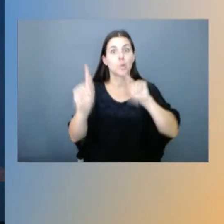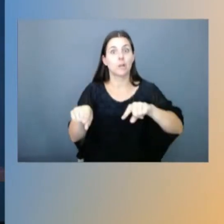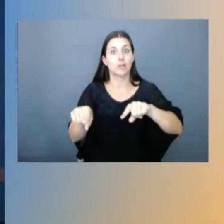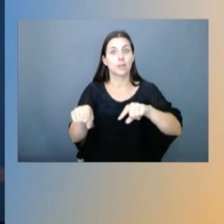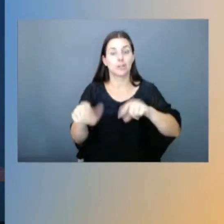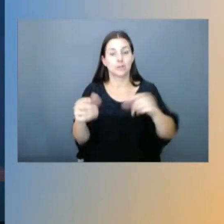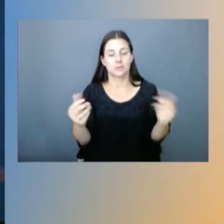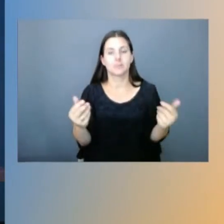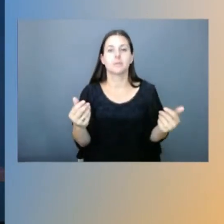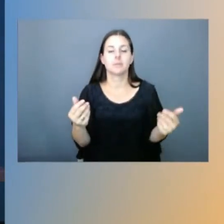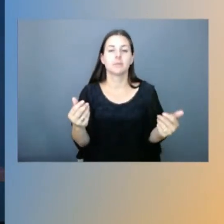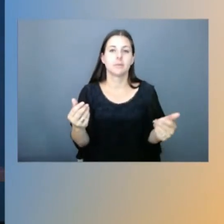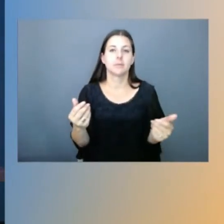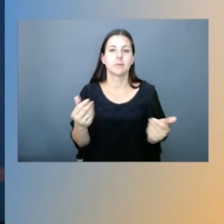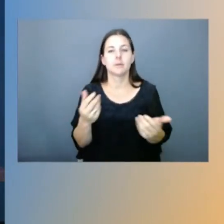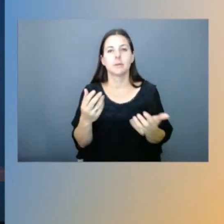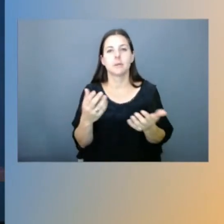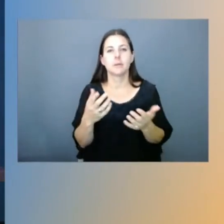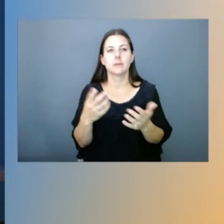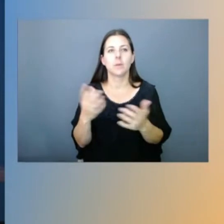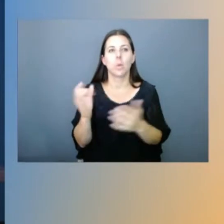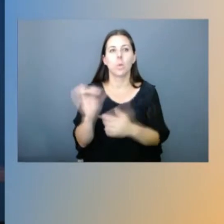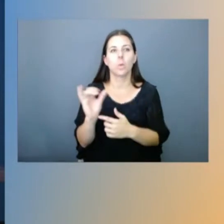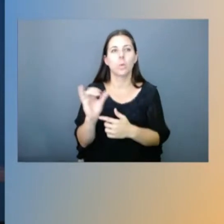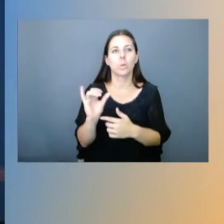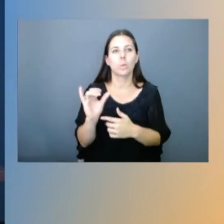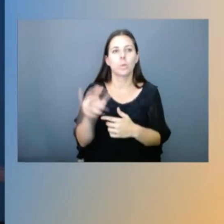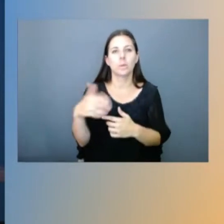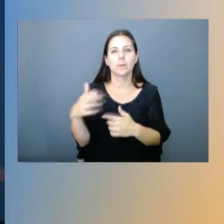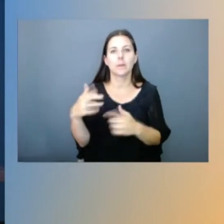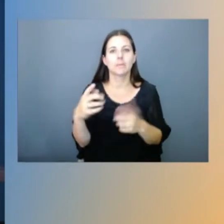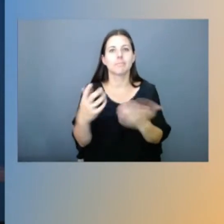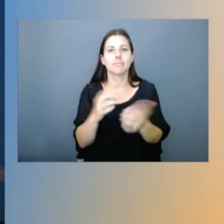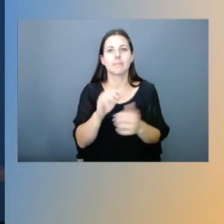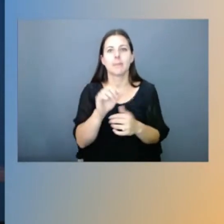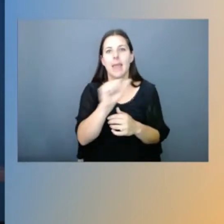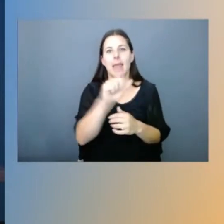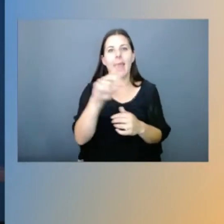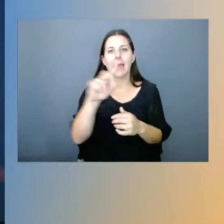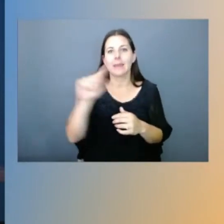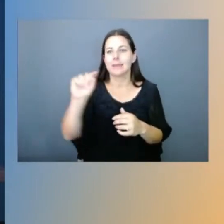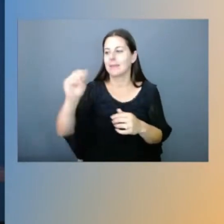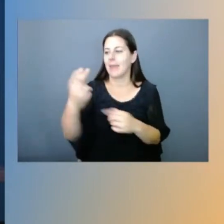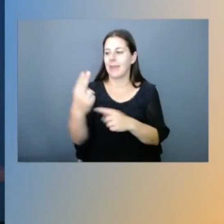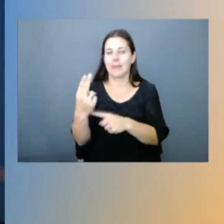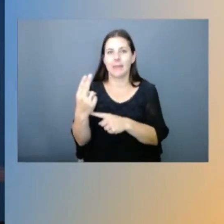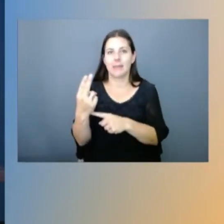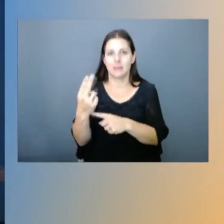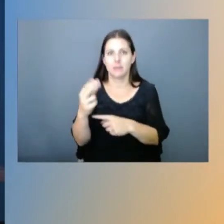and something as different as AdTech, and what AdTech really does is think about all the magic